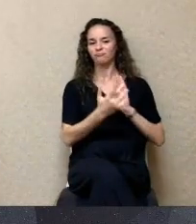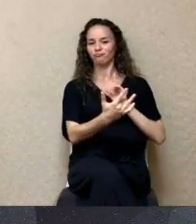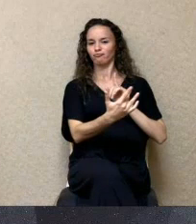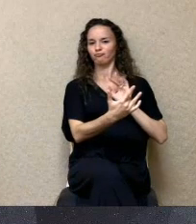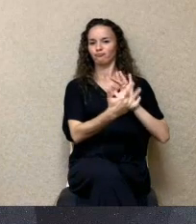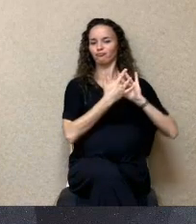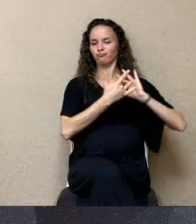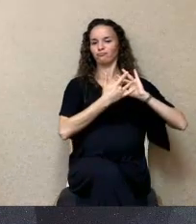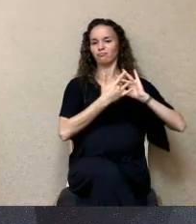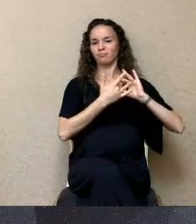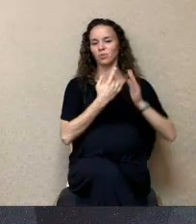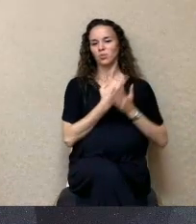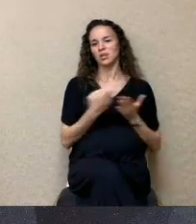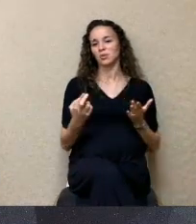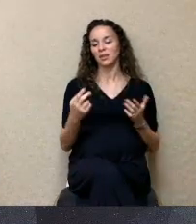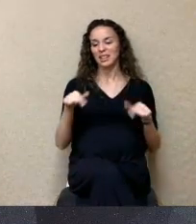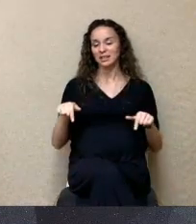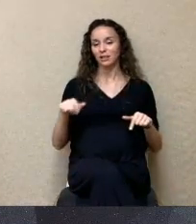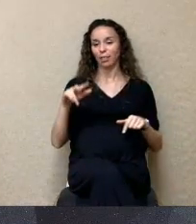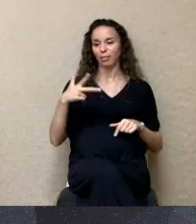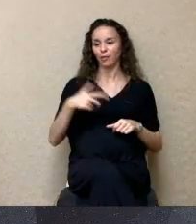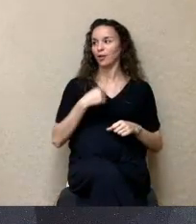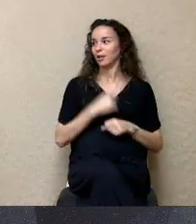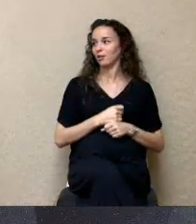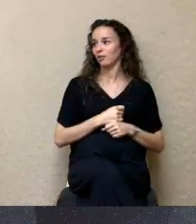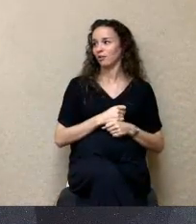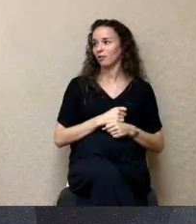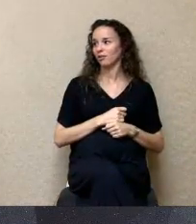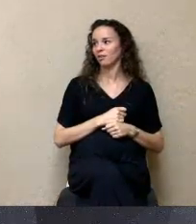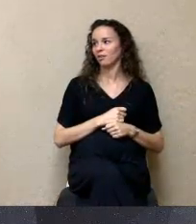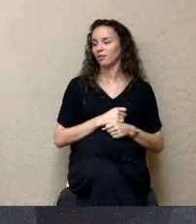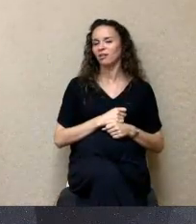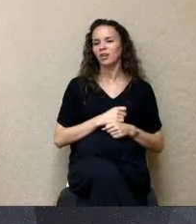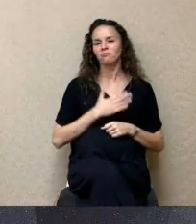This year was our third year, so we're very thankful for that.